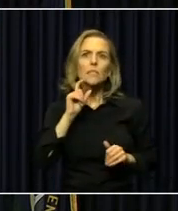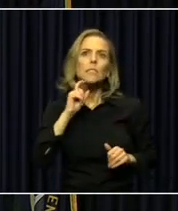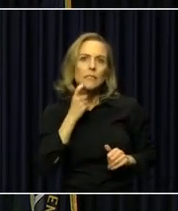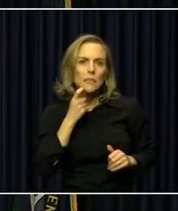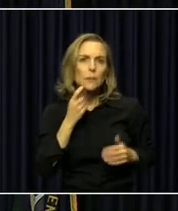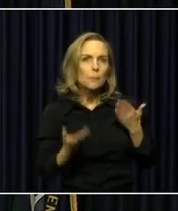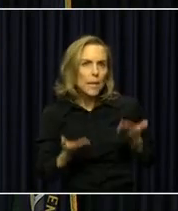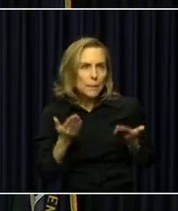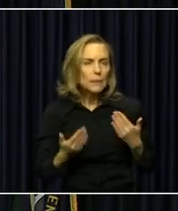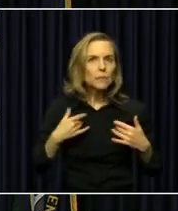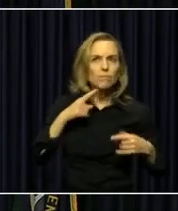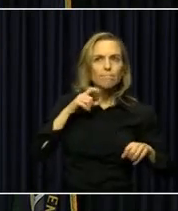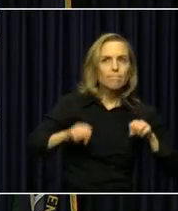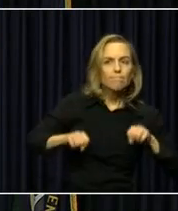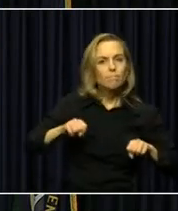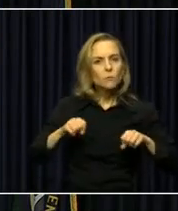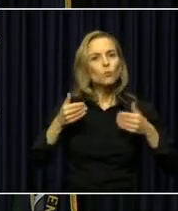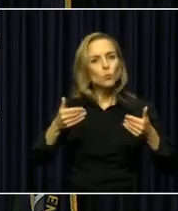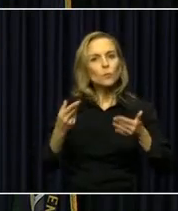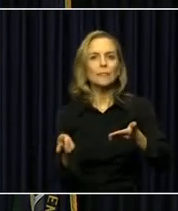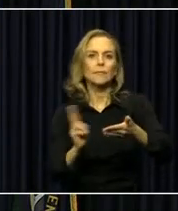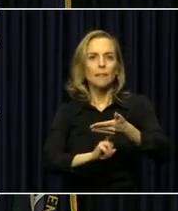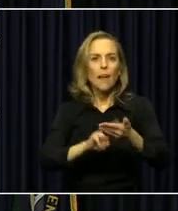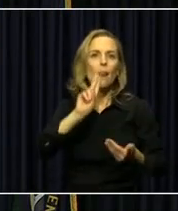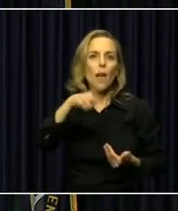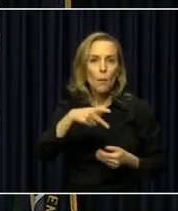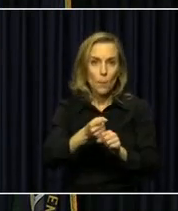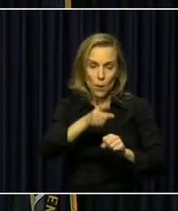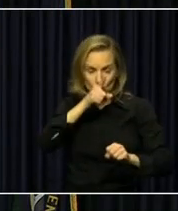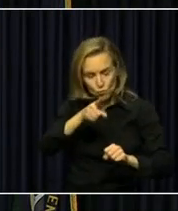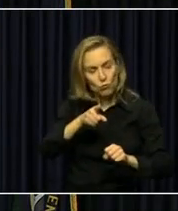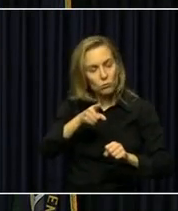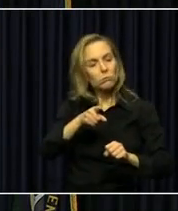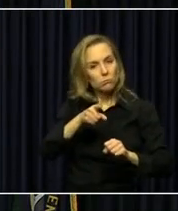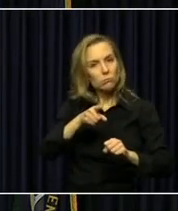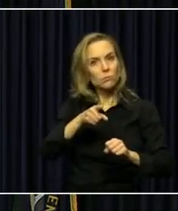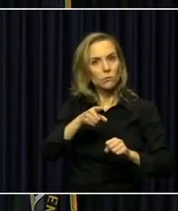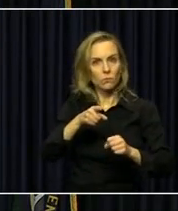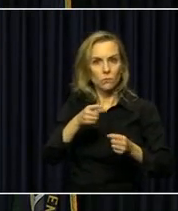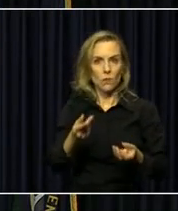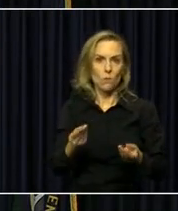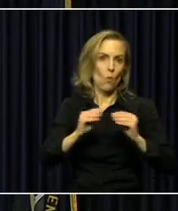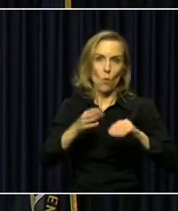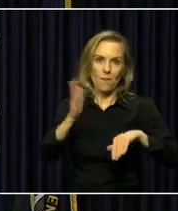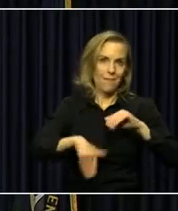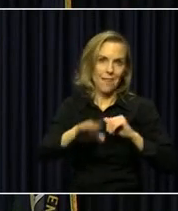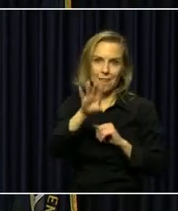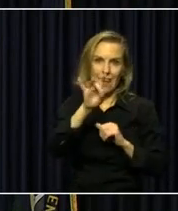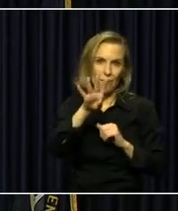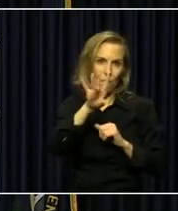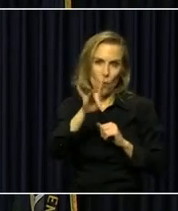WHITE HOUSE CAME OUT AND SAID